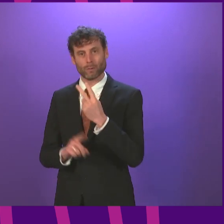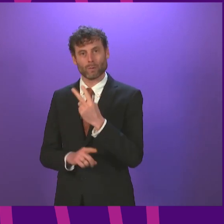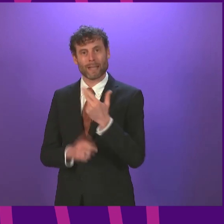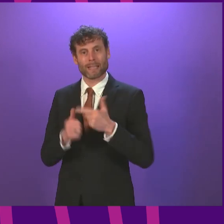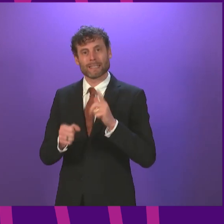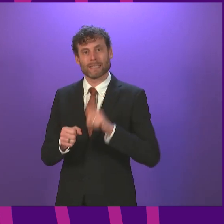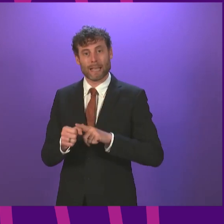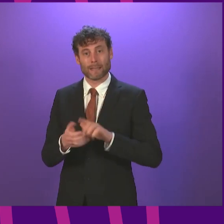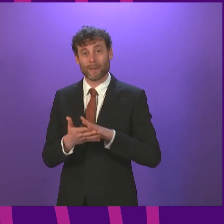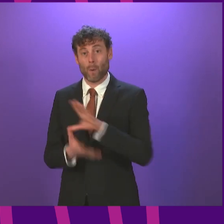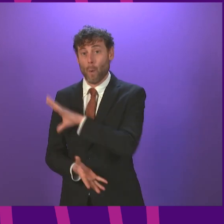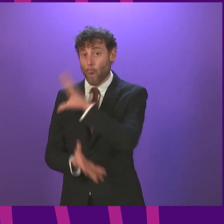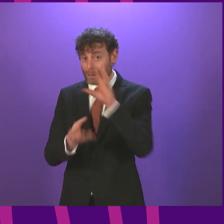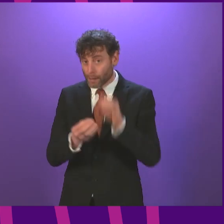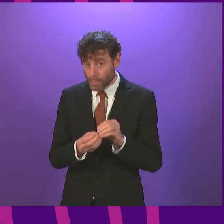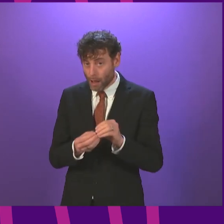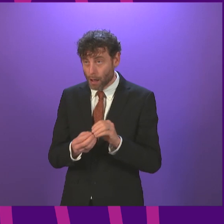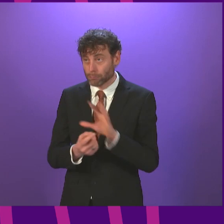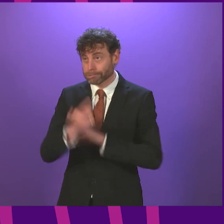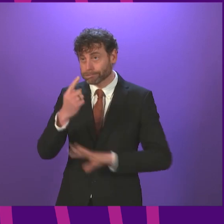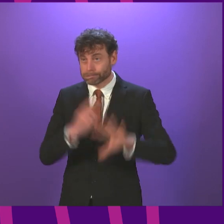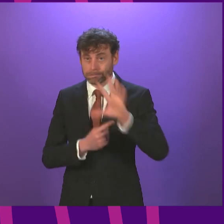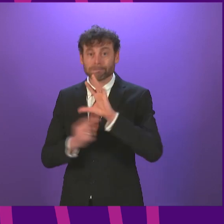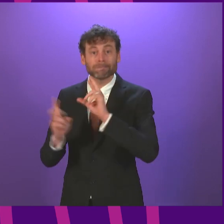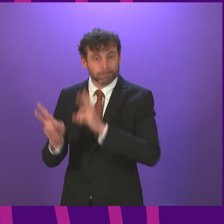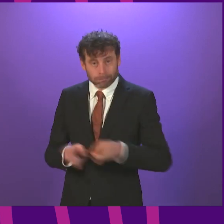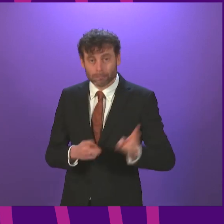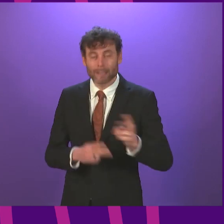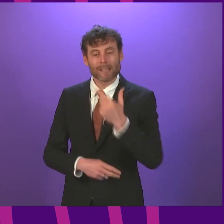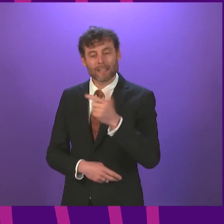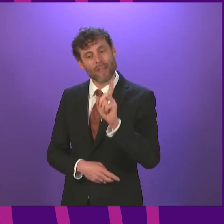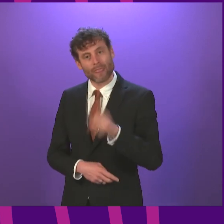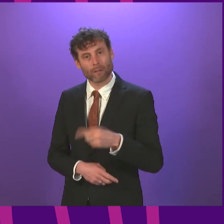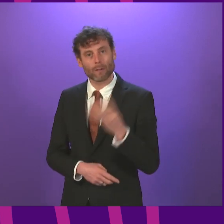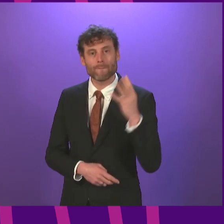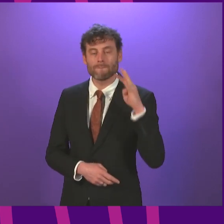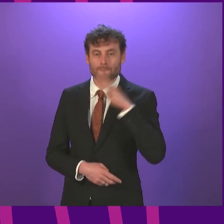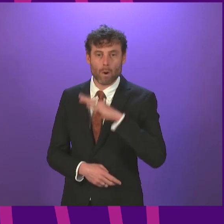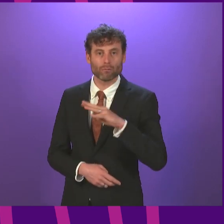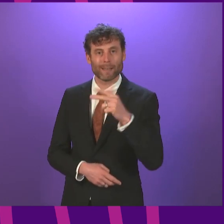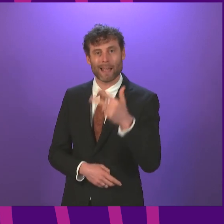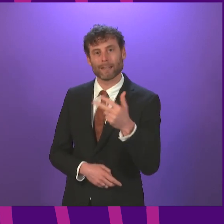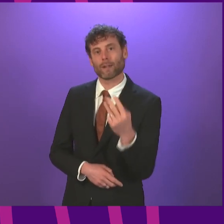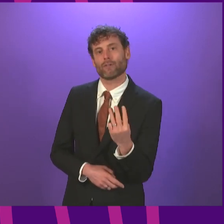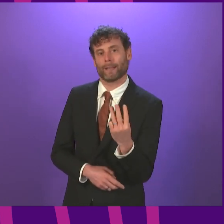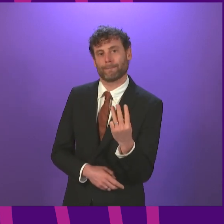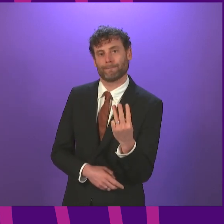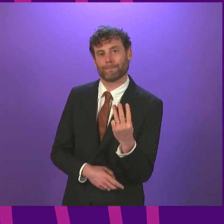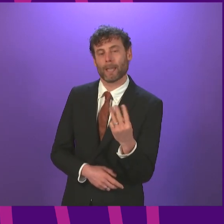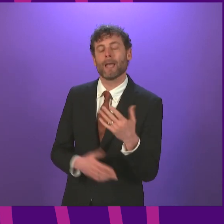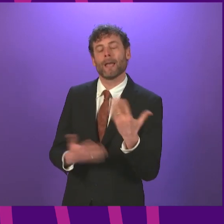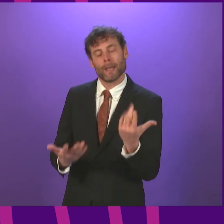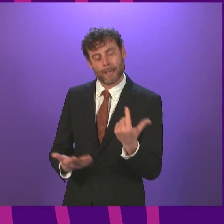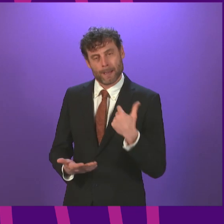who have died, under the daily measurement, is now 7,483. Once again, I send my deepest